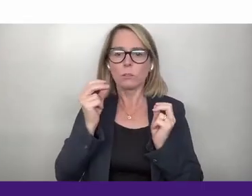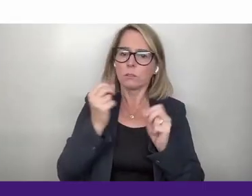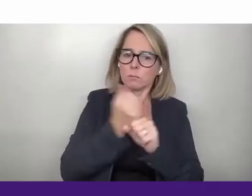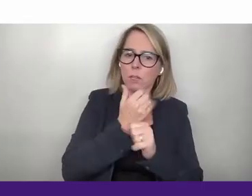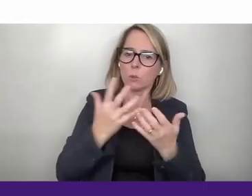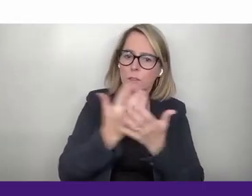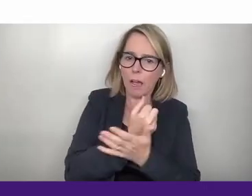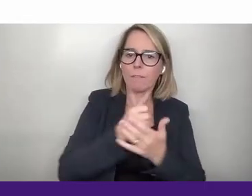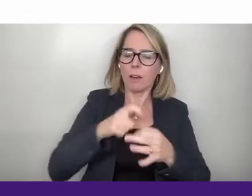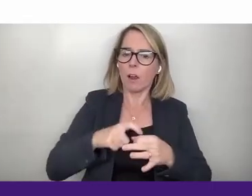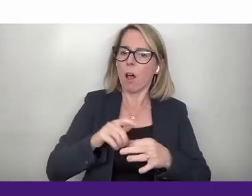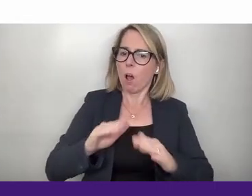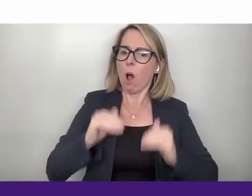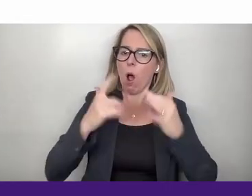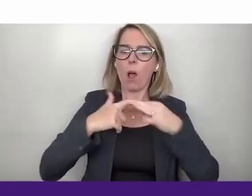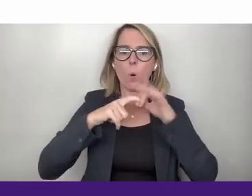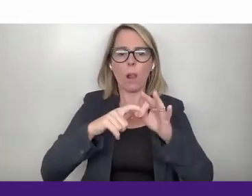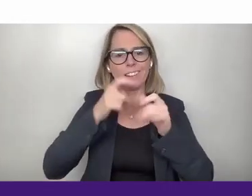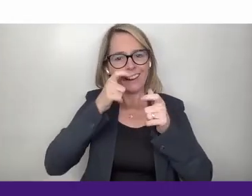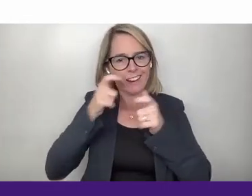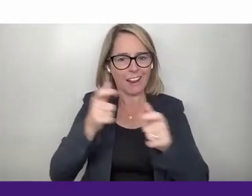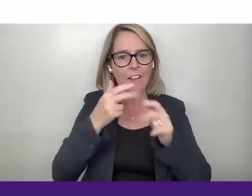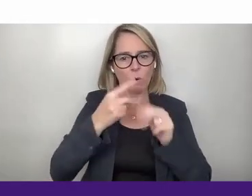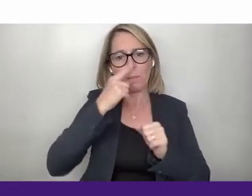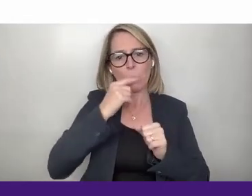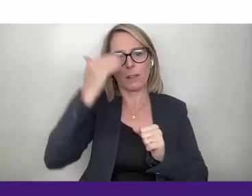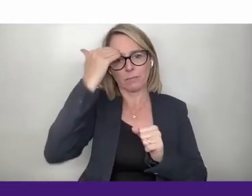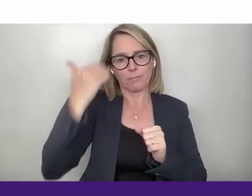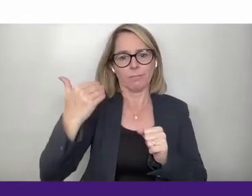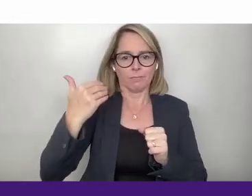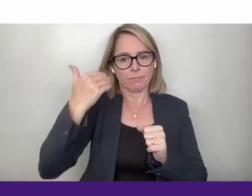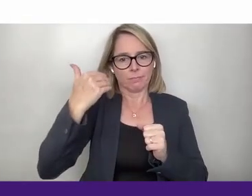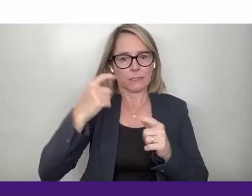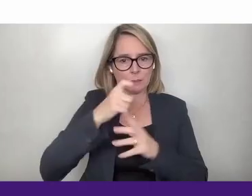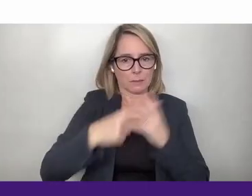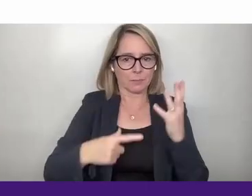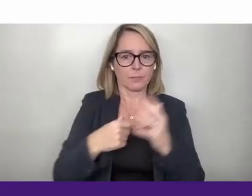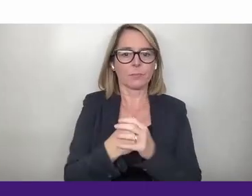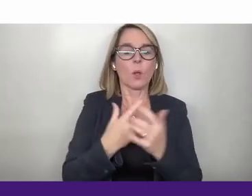sheets associated with the user guide, which we have just translated into Easy Read. We have our